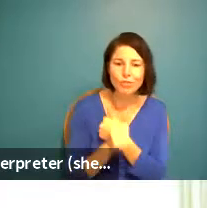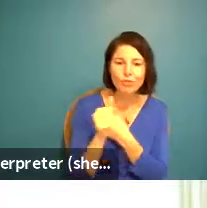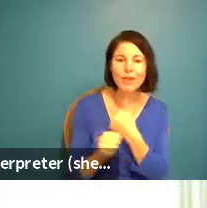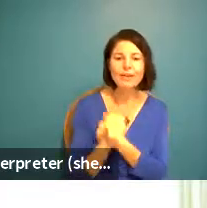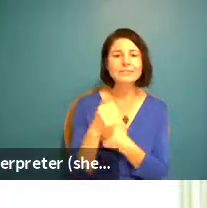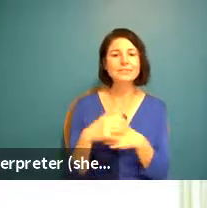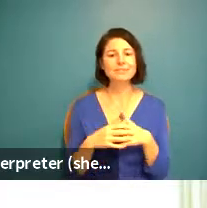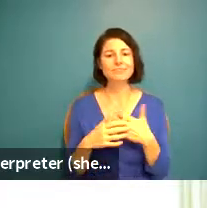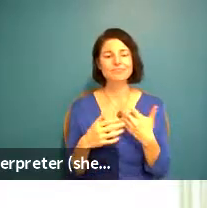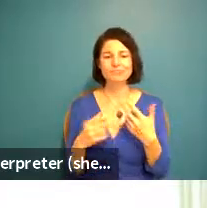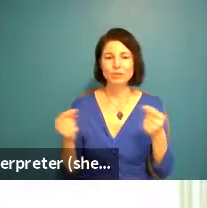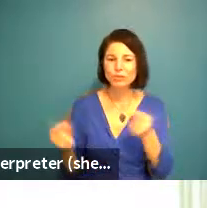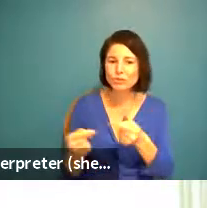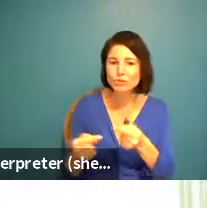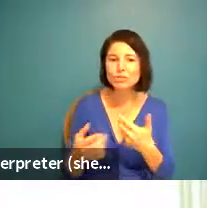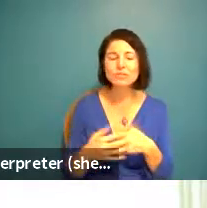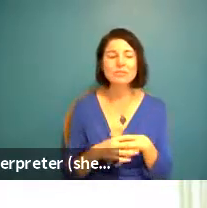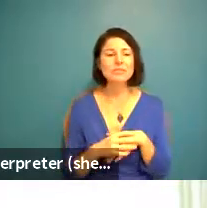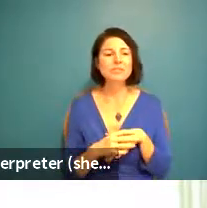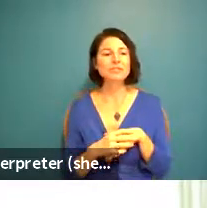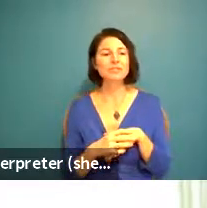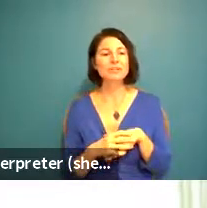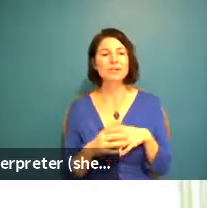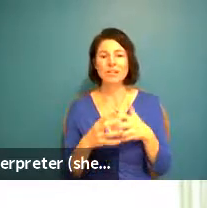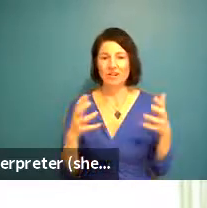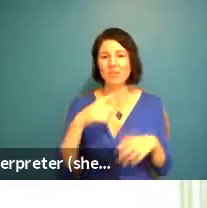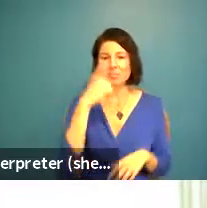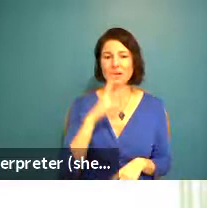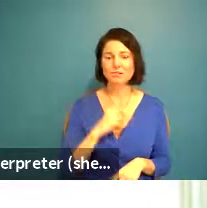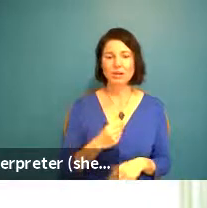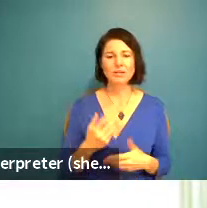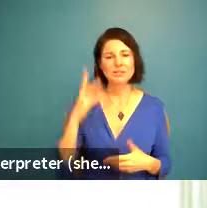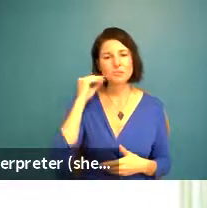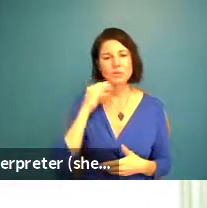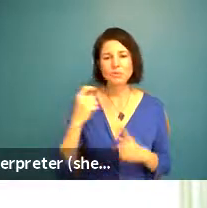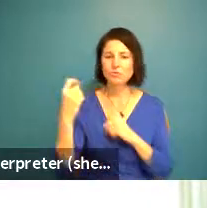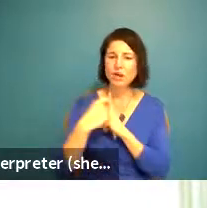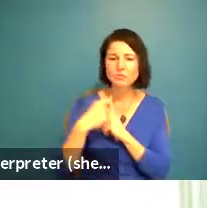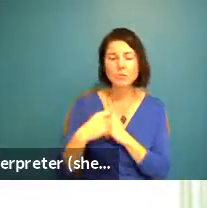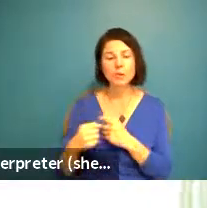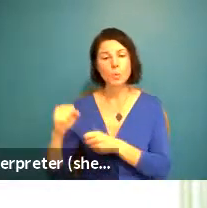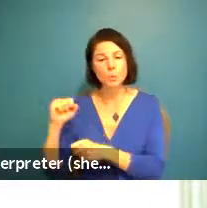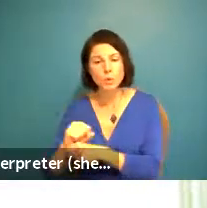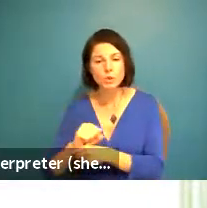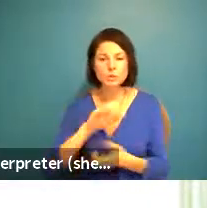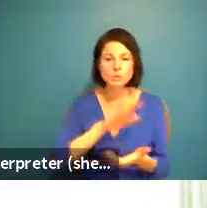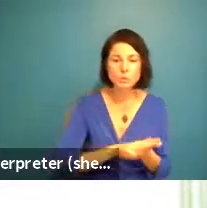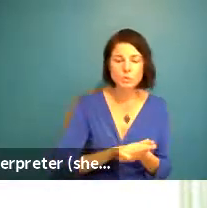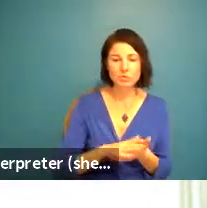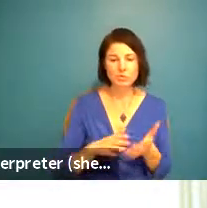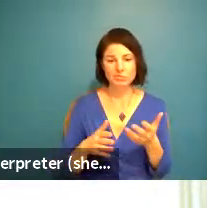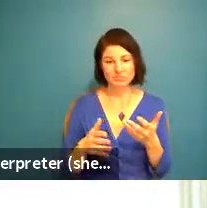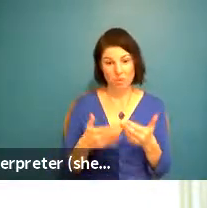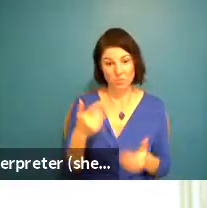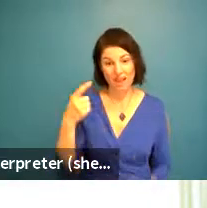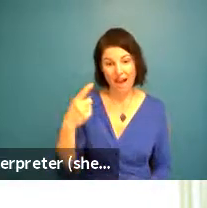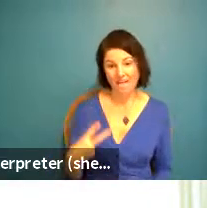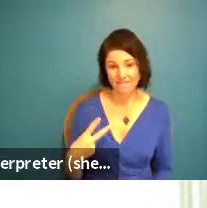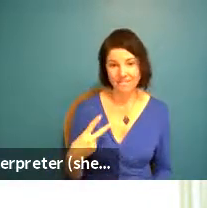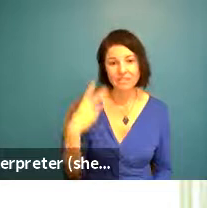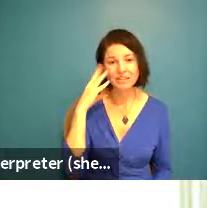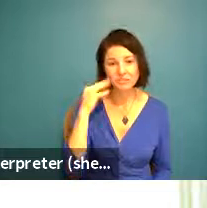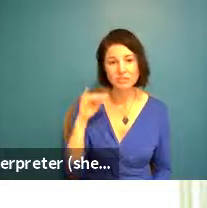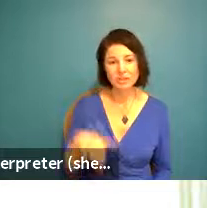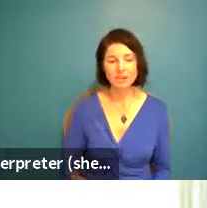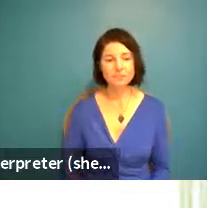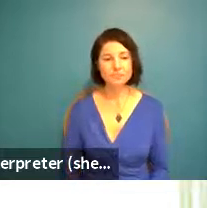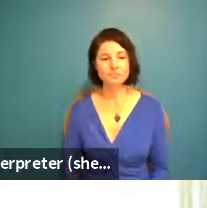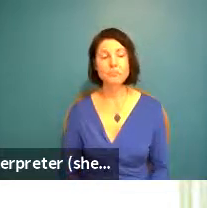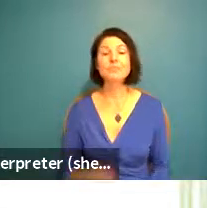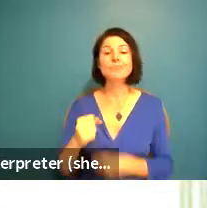harmed. A lot of black trans individuals experienced harassment at both work and school, nearly half. And in 2020, we lost